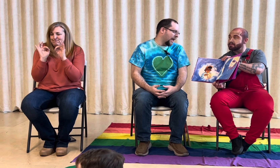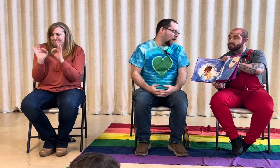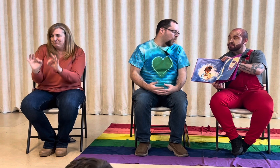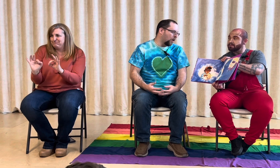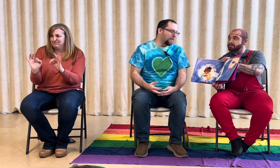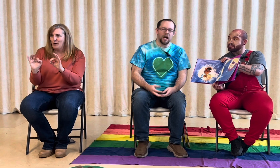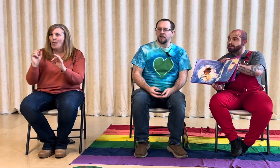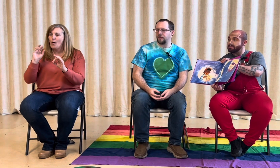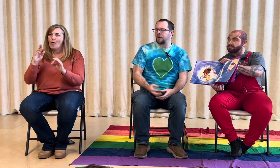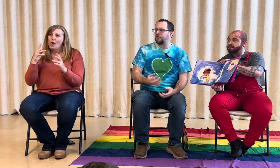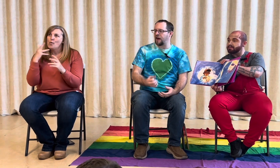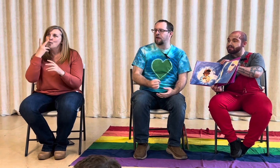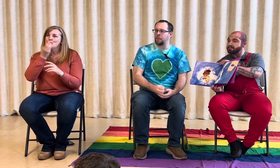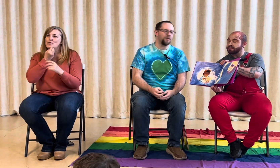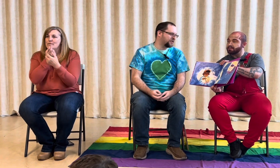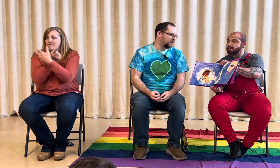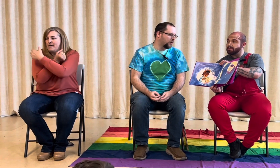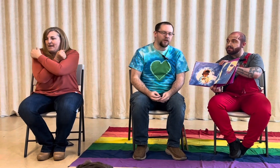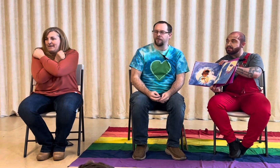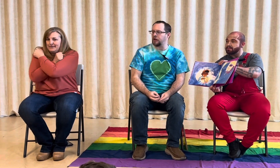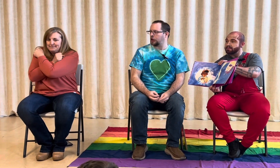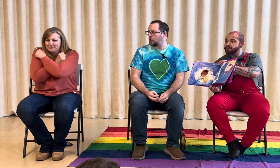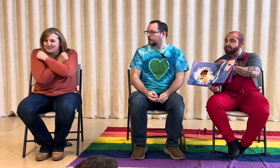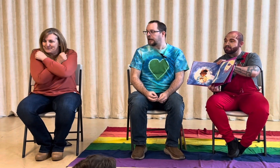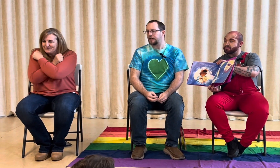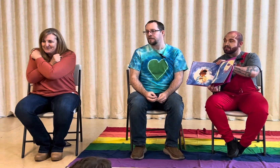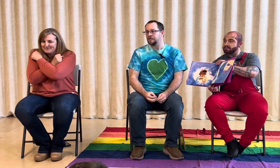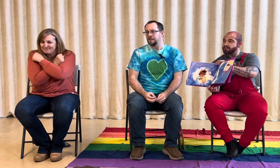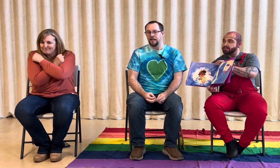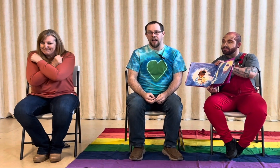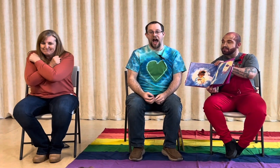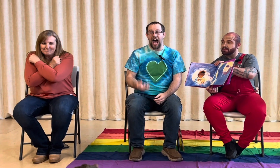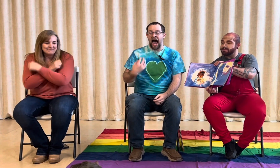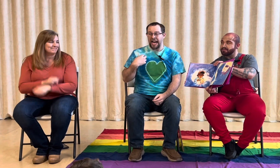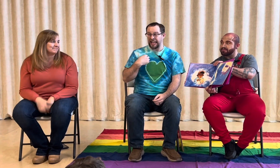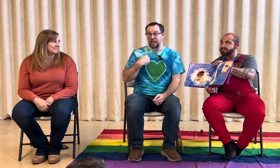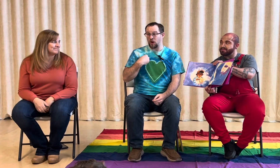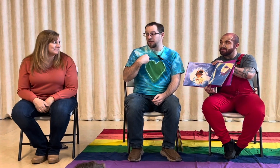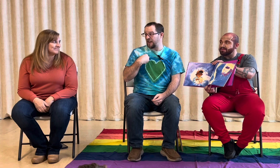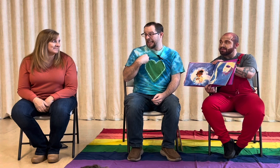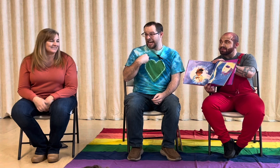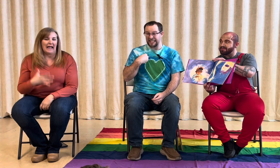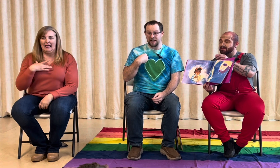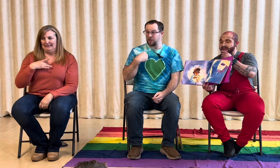like a warm hug from your favorite person when you feel lonely. I like those feelings,